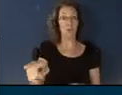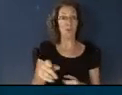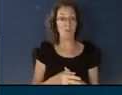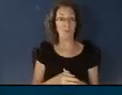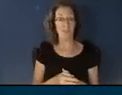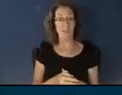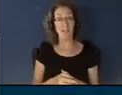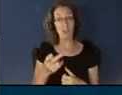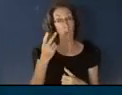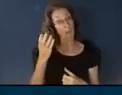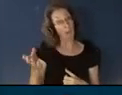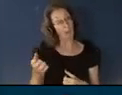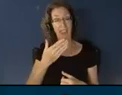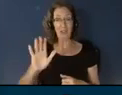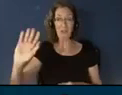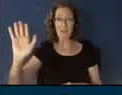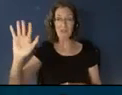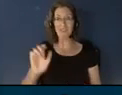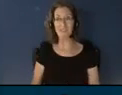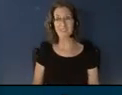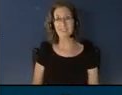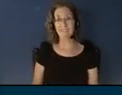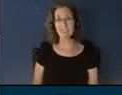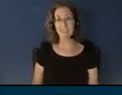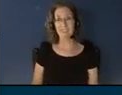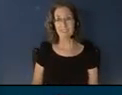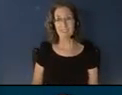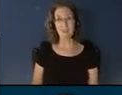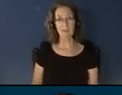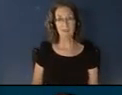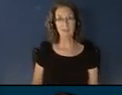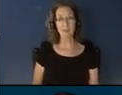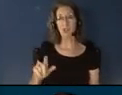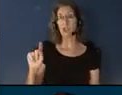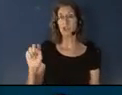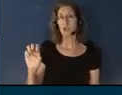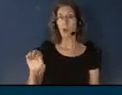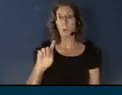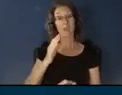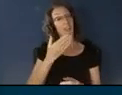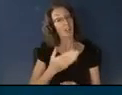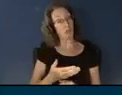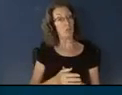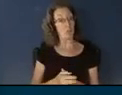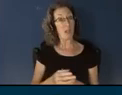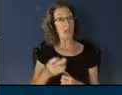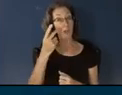you in Mighty and thanks everyone. Okay thank you everyone look forward to seeing at the conference.